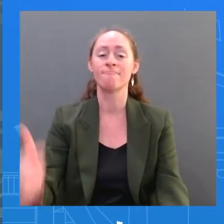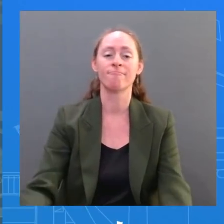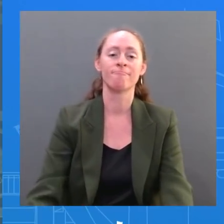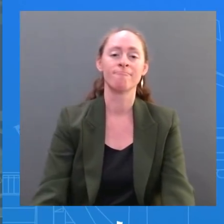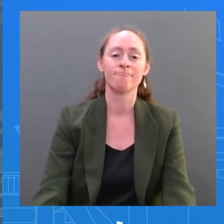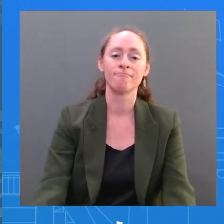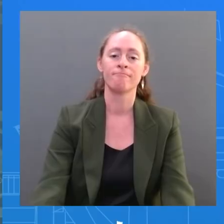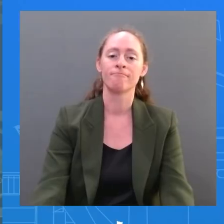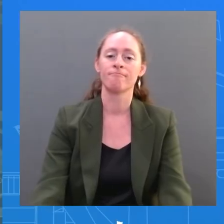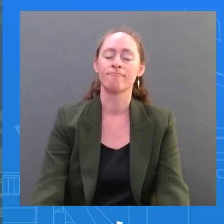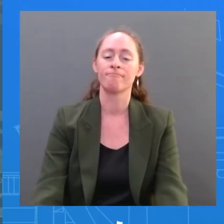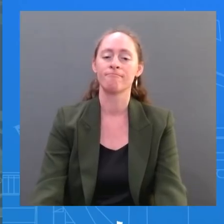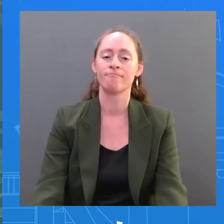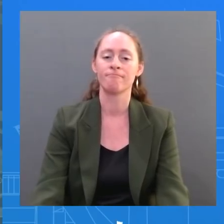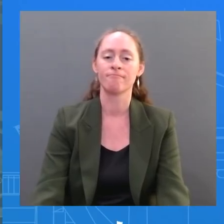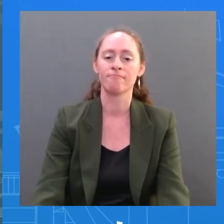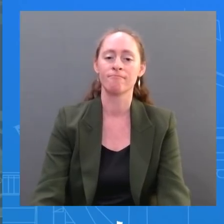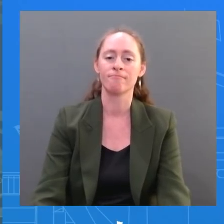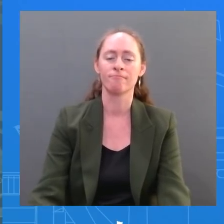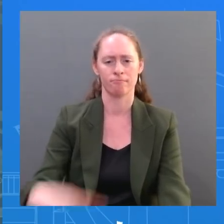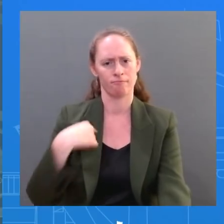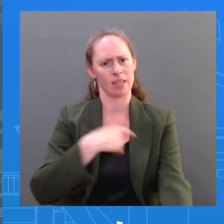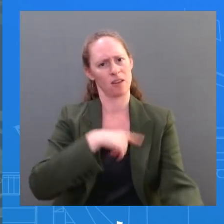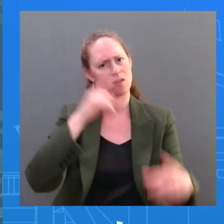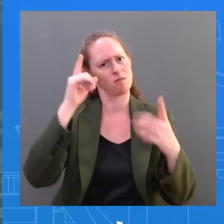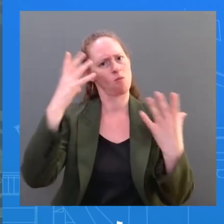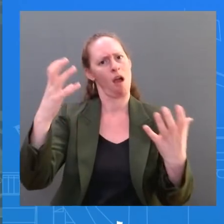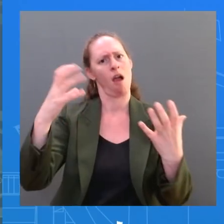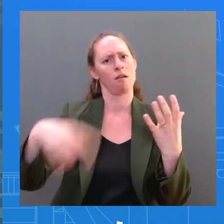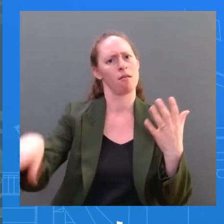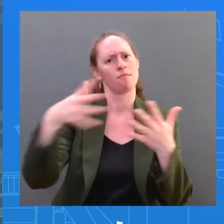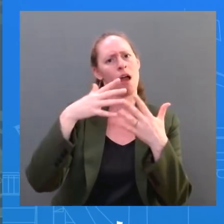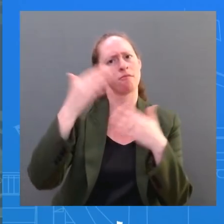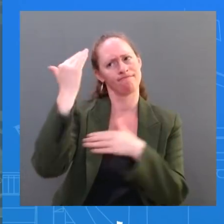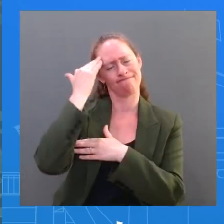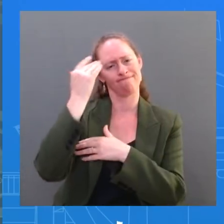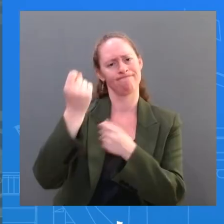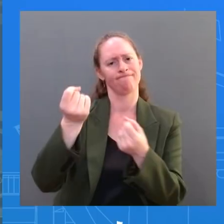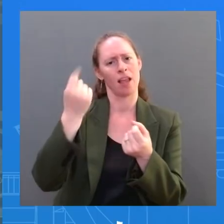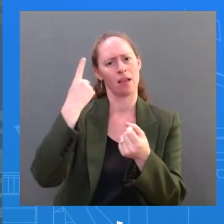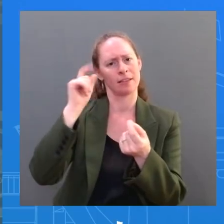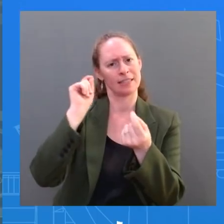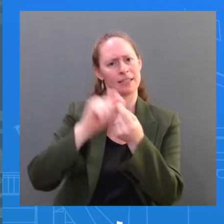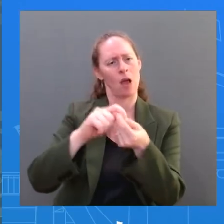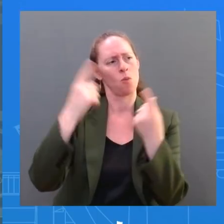to see exactly what happened on that day. January 6th was a dark day for our democracy.